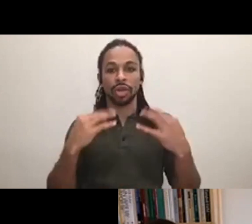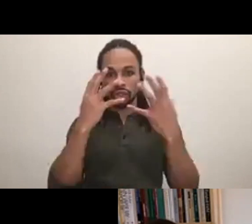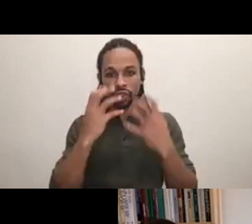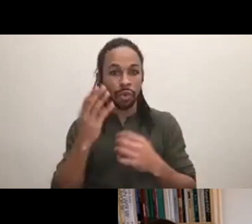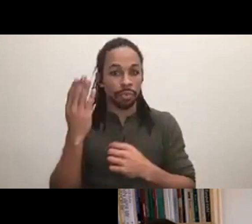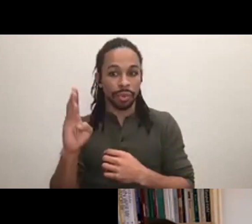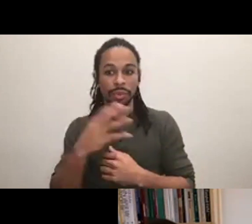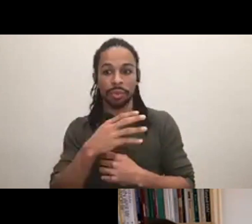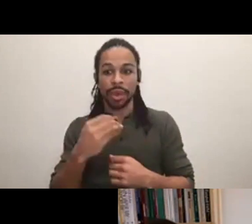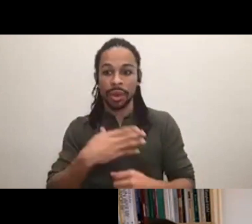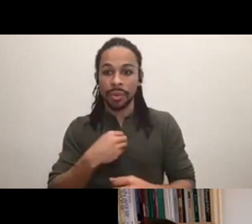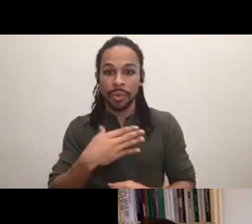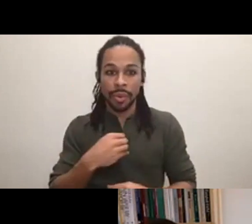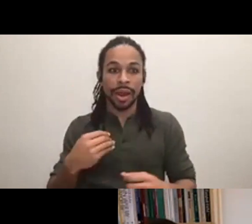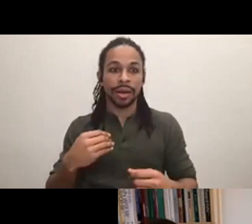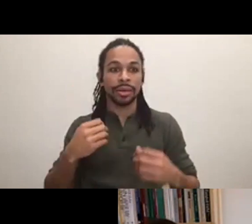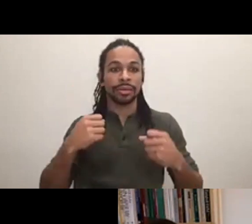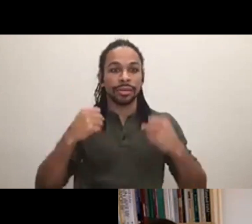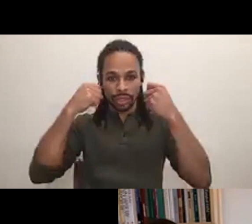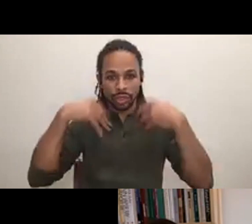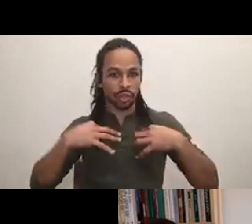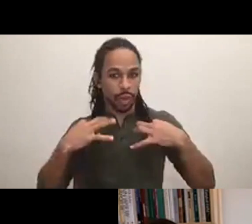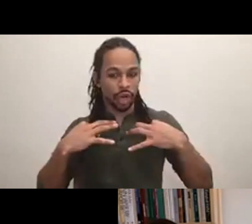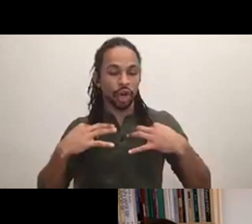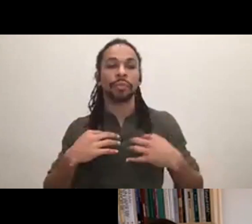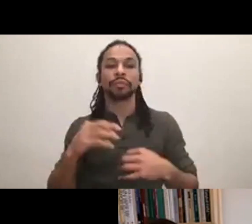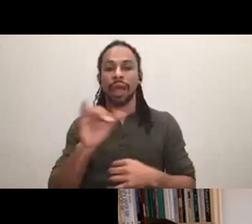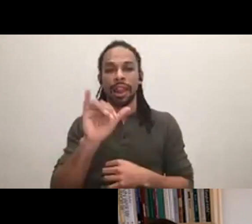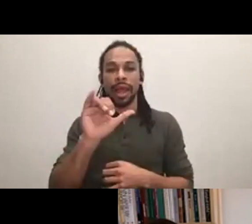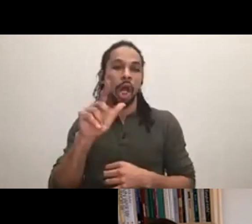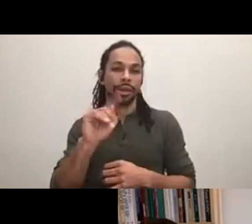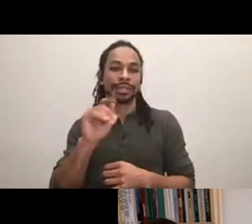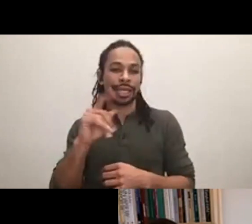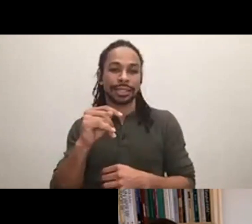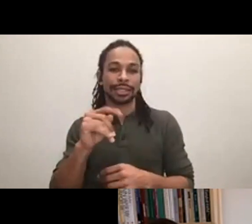sweater kind of like the Alt-text as Poetry website and behind me -- I think I'm kind